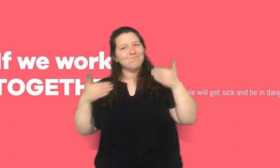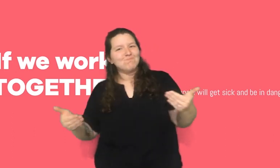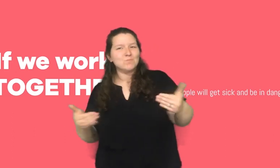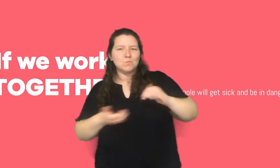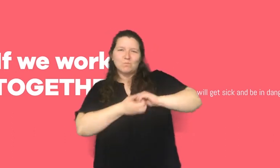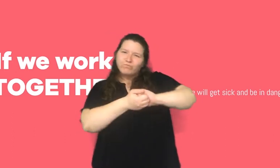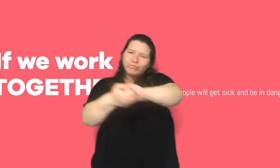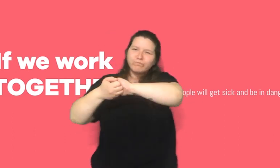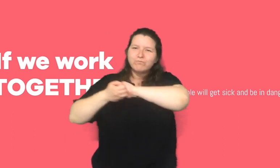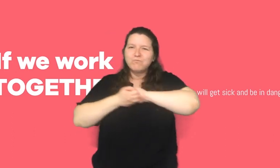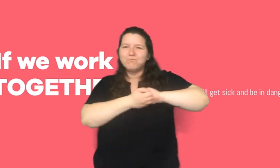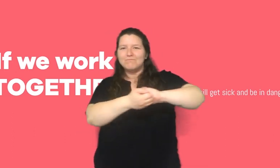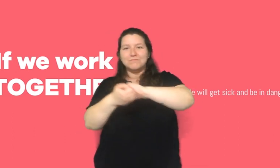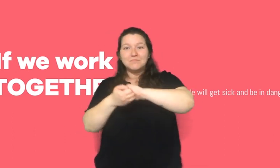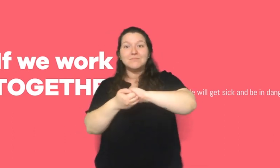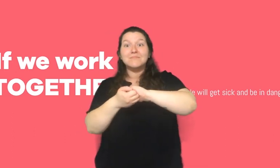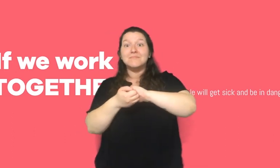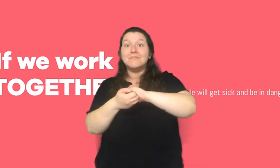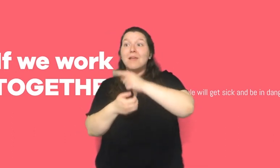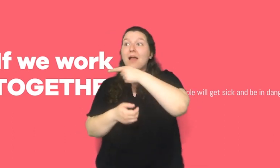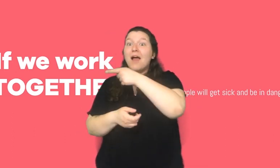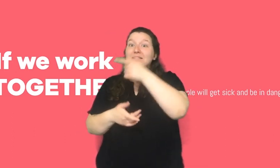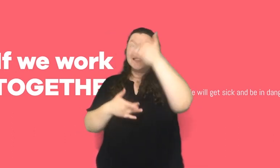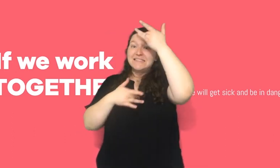if we work together